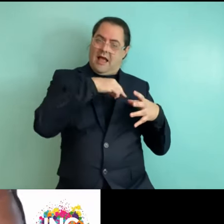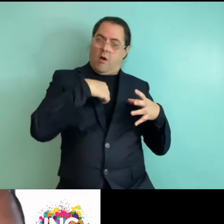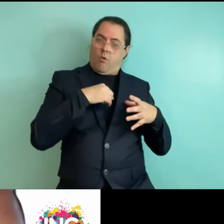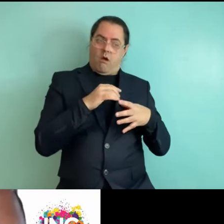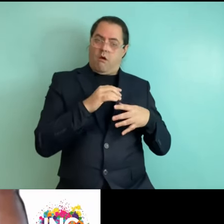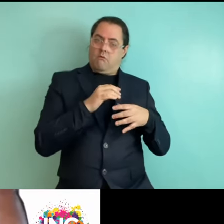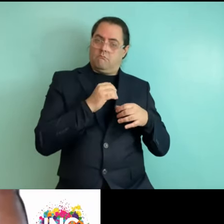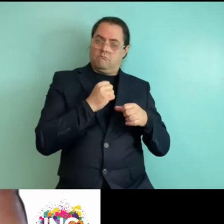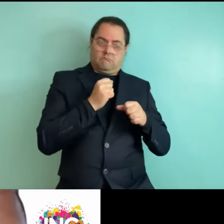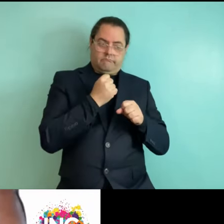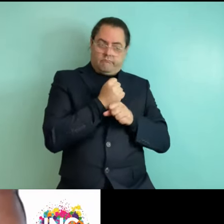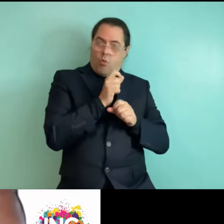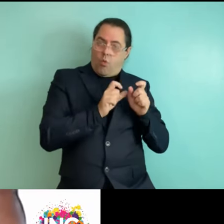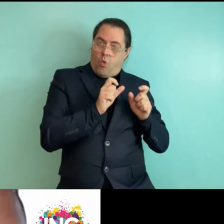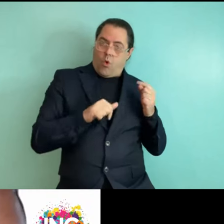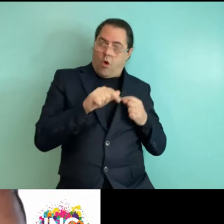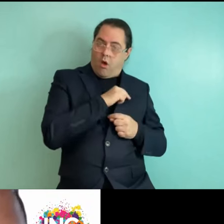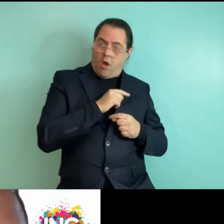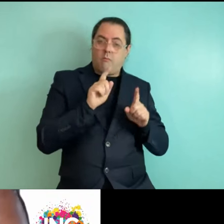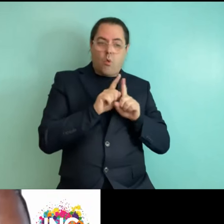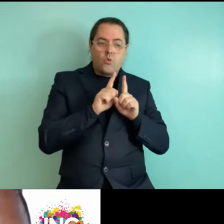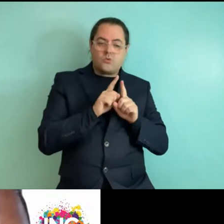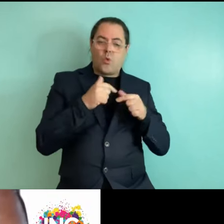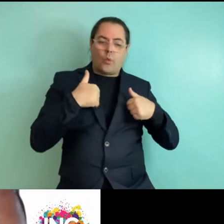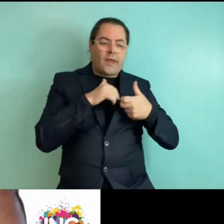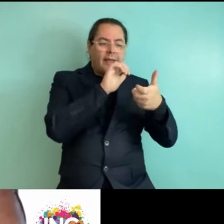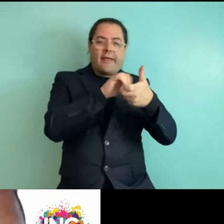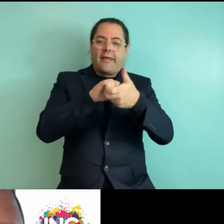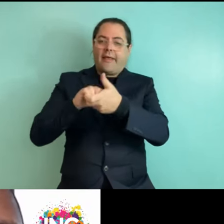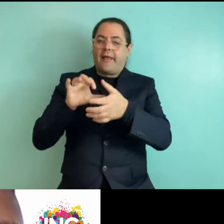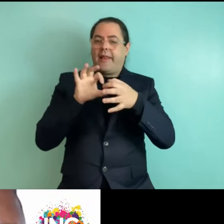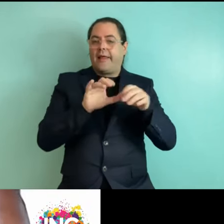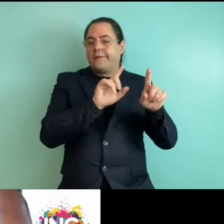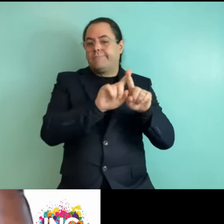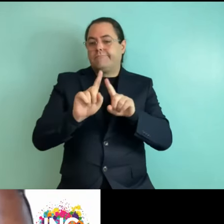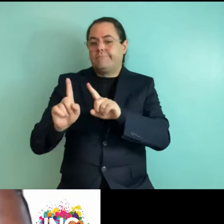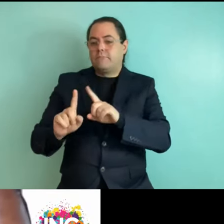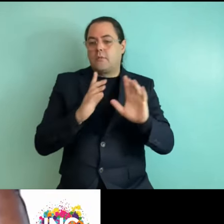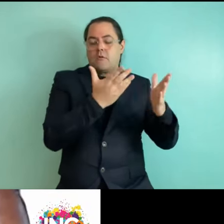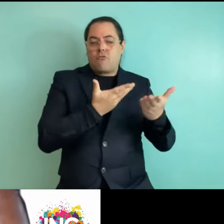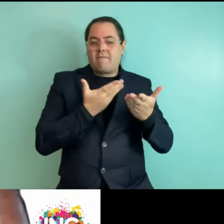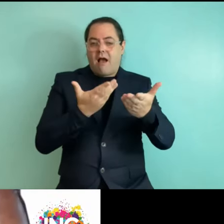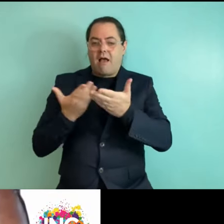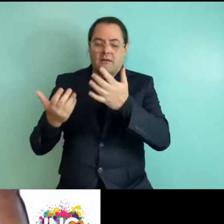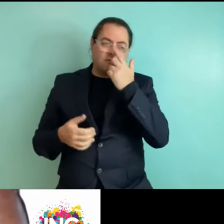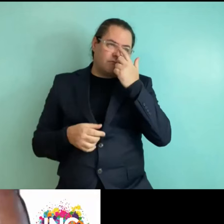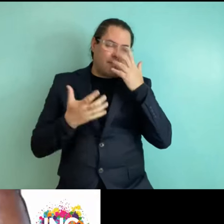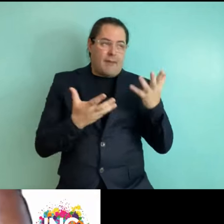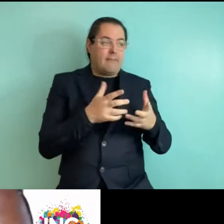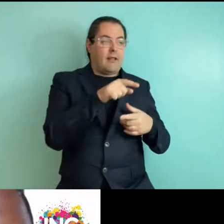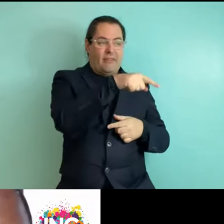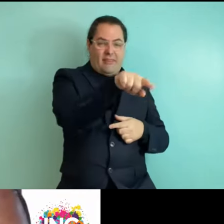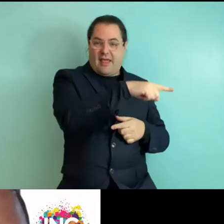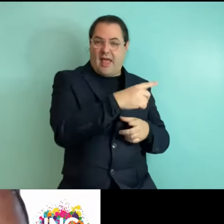11:08:20 I entire value chain from farmers to contract distributors to our agencies that